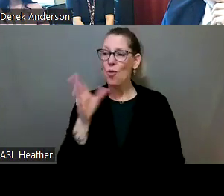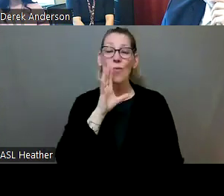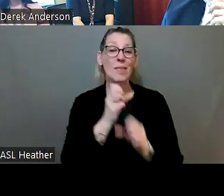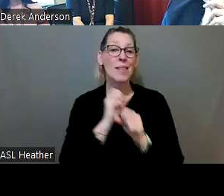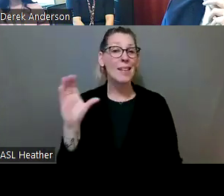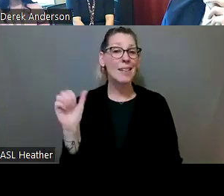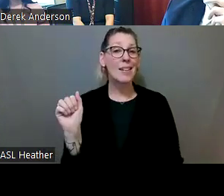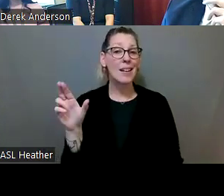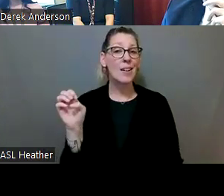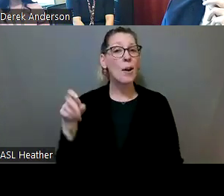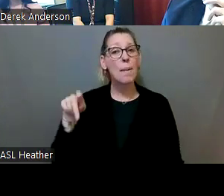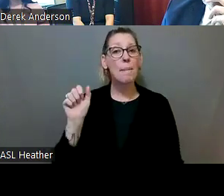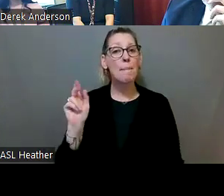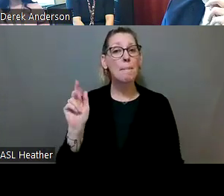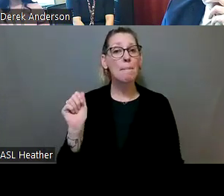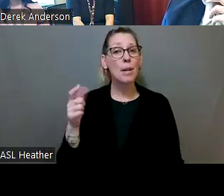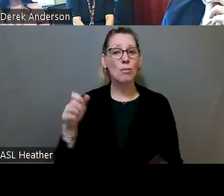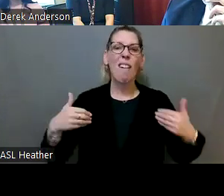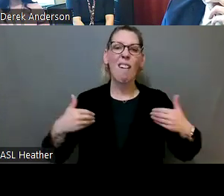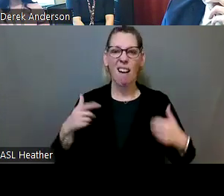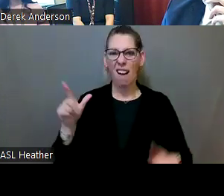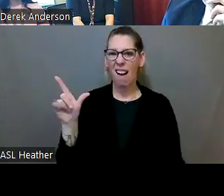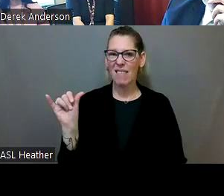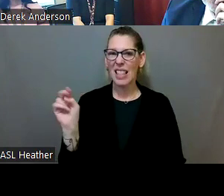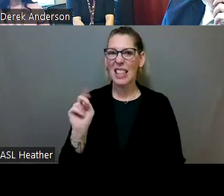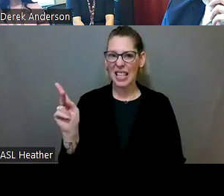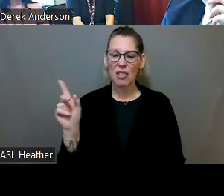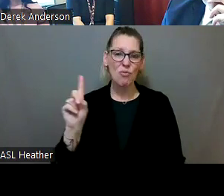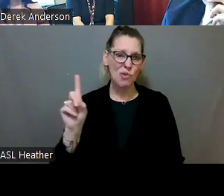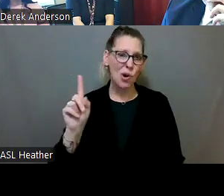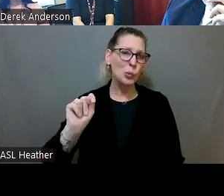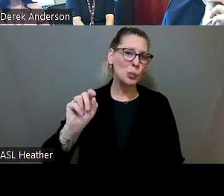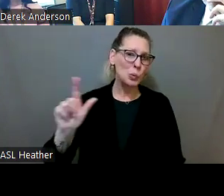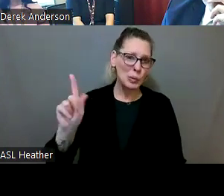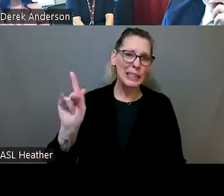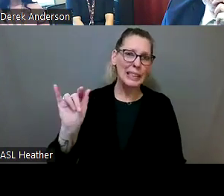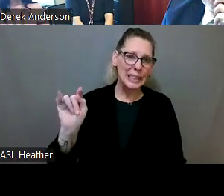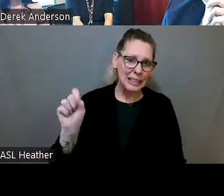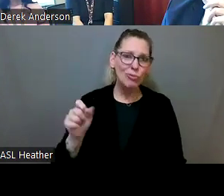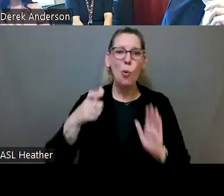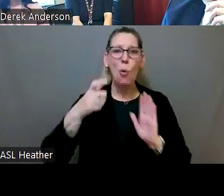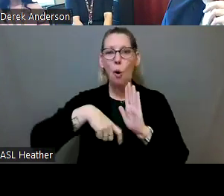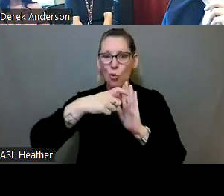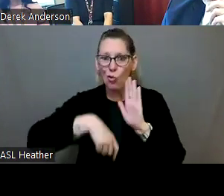care package has links to um toolkits and articles and all kinds of stuff that you can use with your